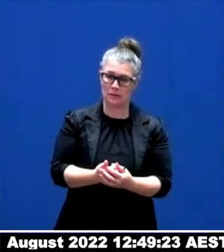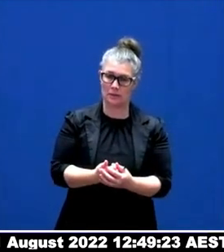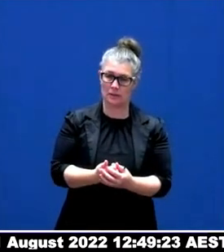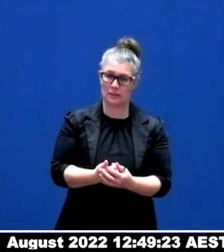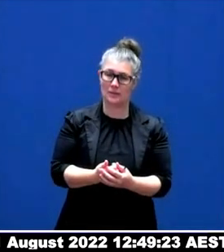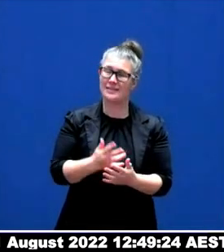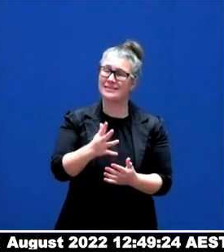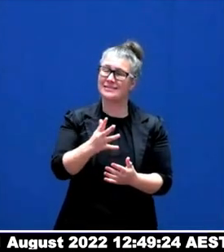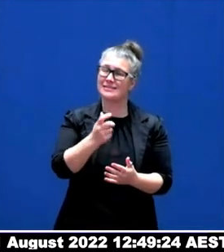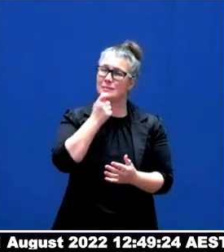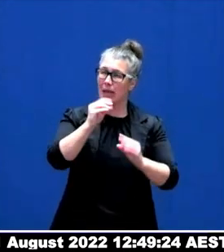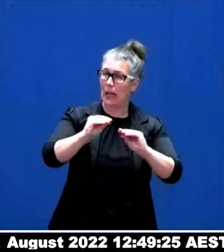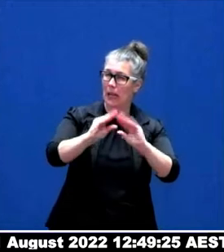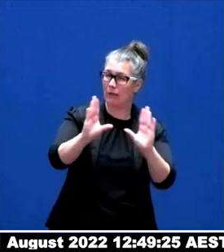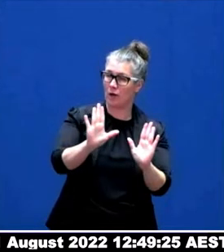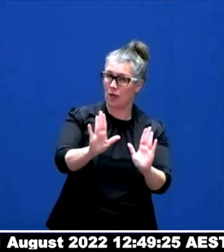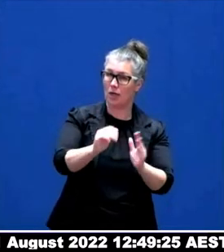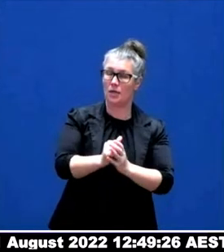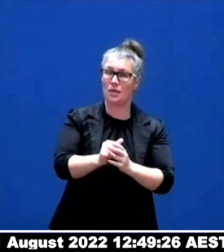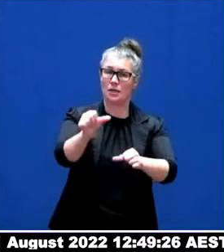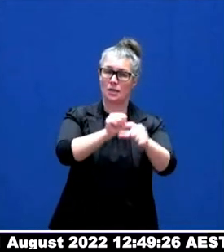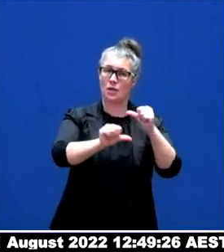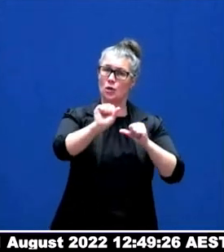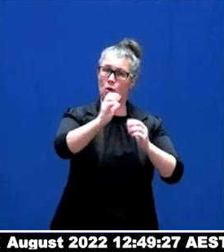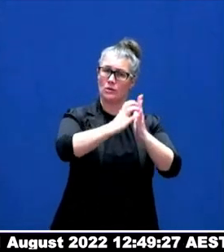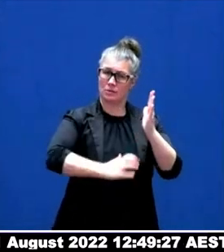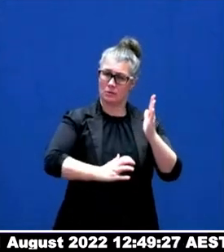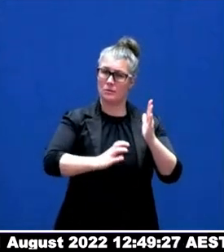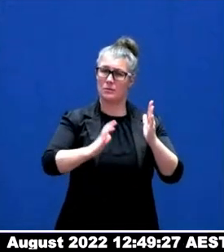Do you remember back in your statement and when you were speaking with Counsel